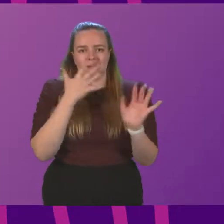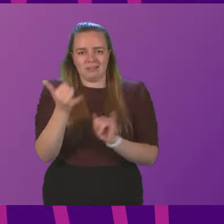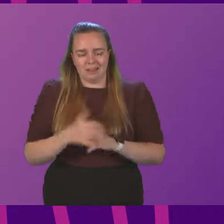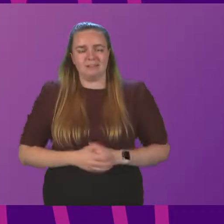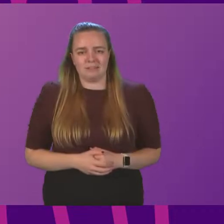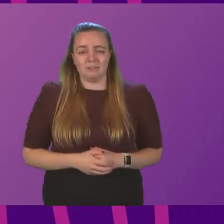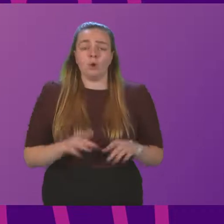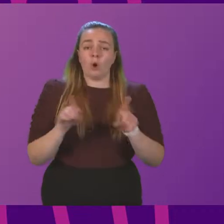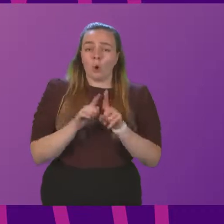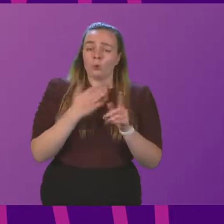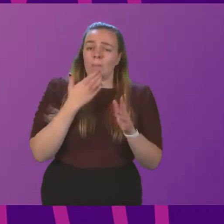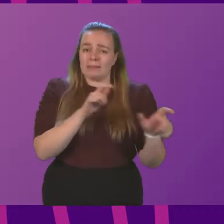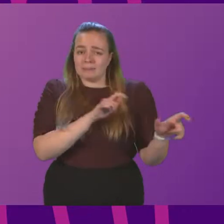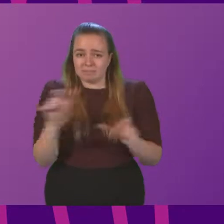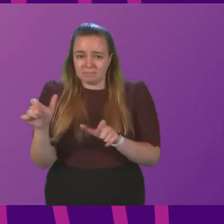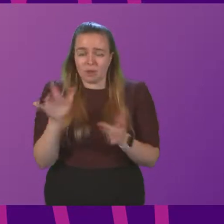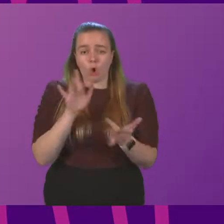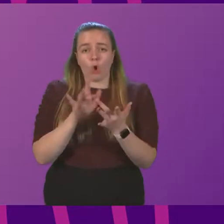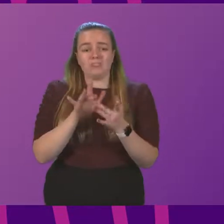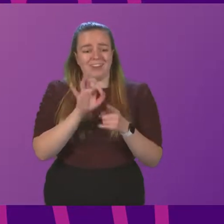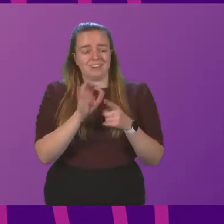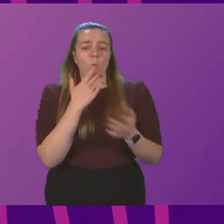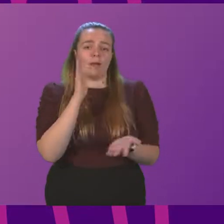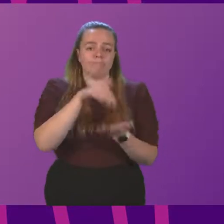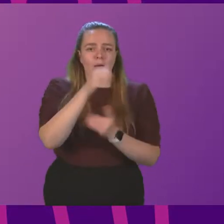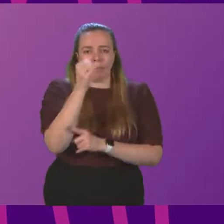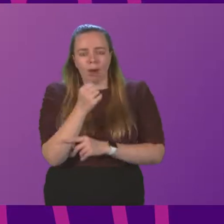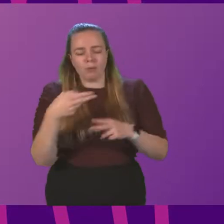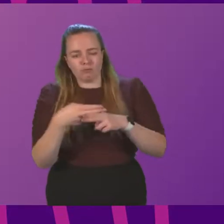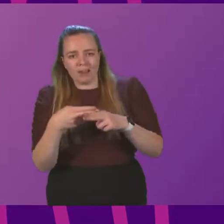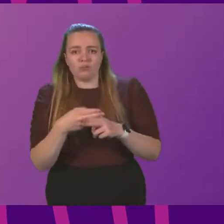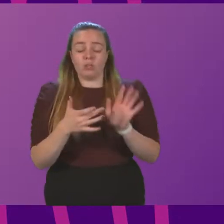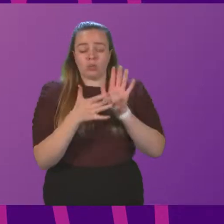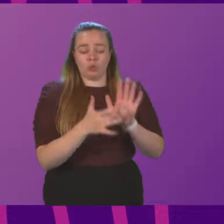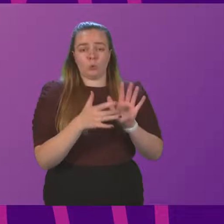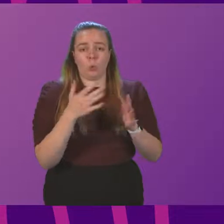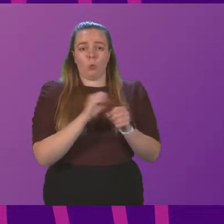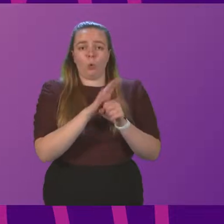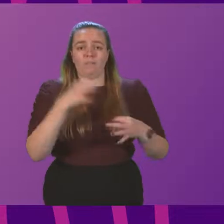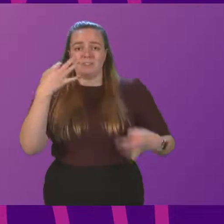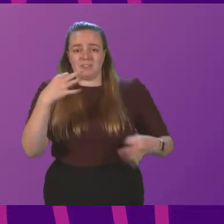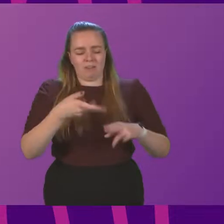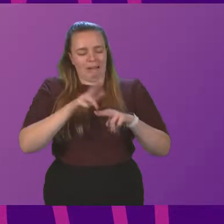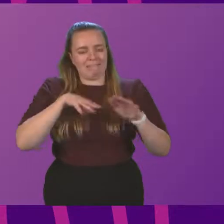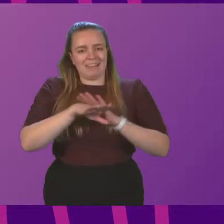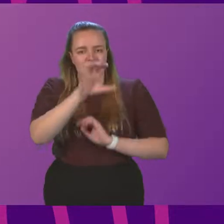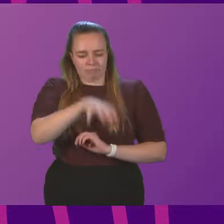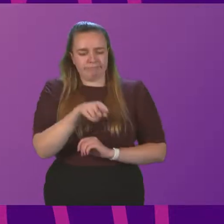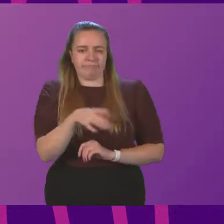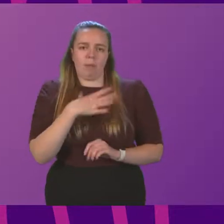Please also continue to give your contact details when visiting pubs and restaurants, and show your Covid certificate if you are visiting a venue where that is required. The